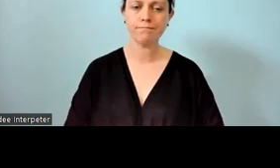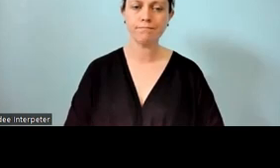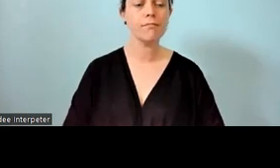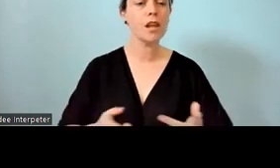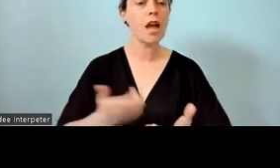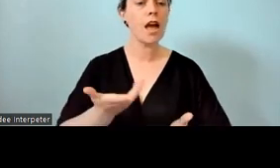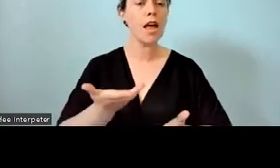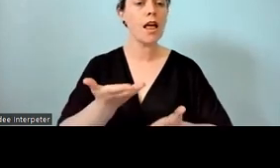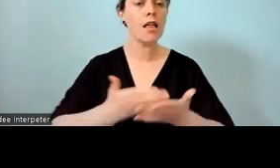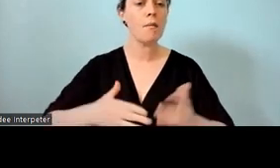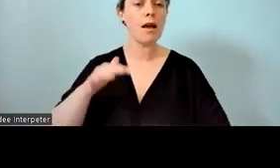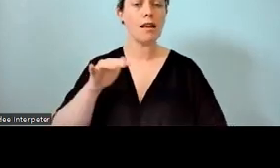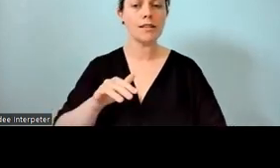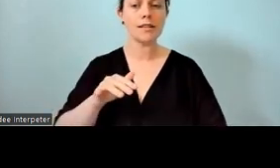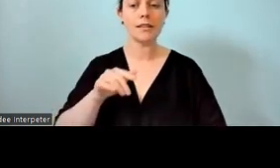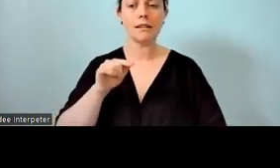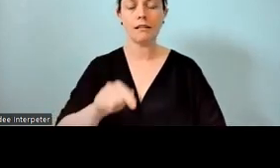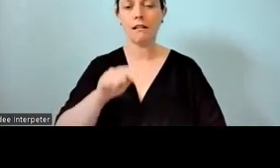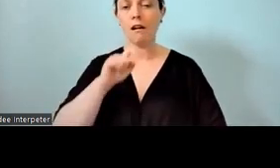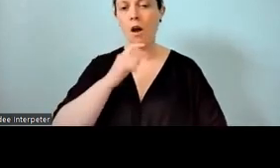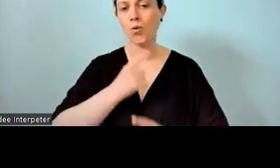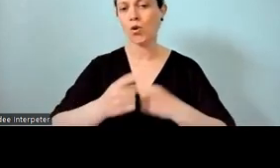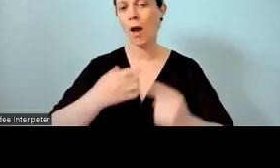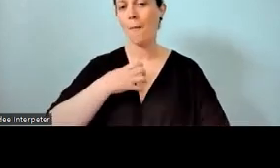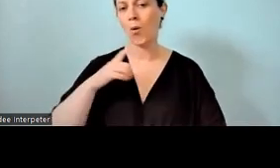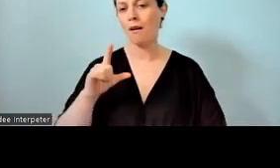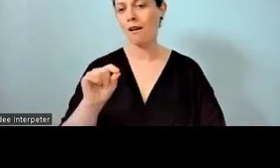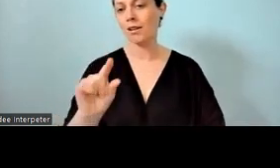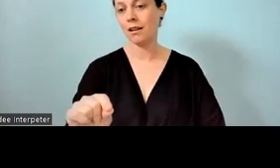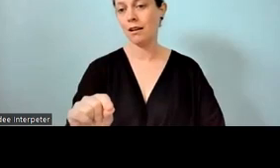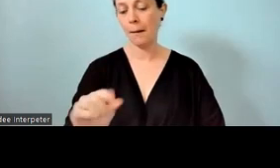about this in a minute, but in Mātaiaho there is the refresh